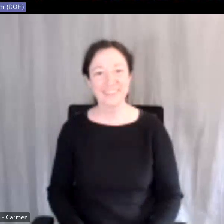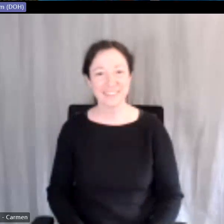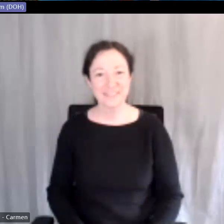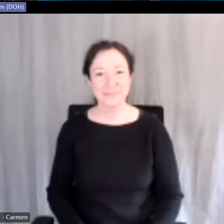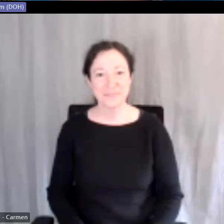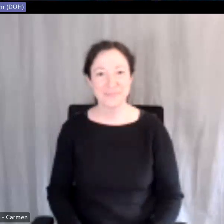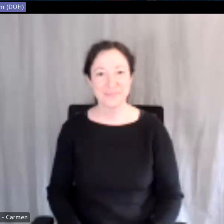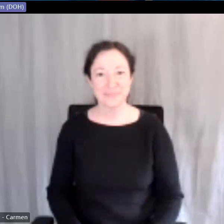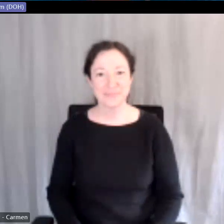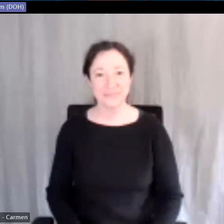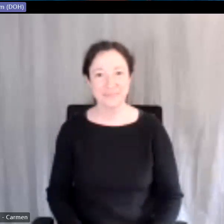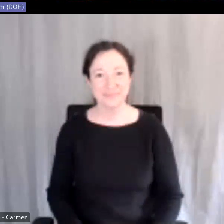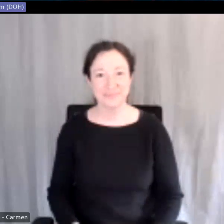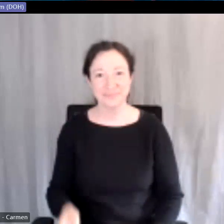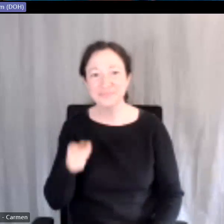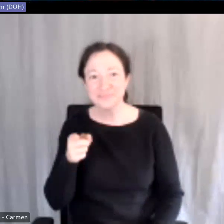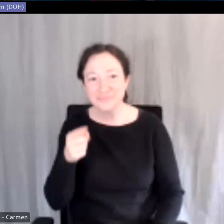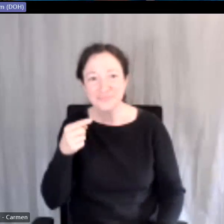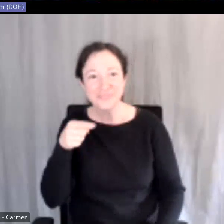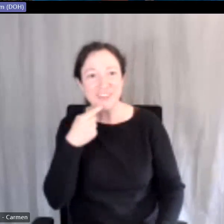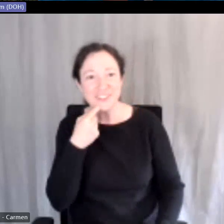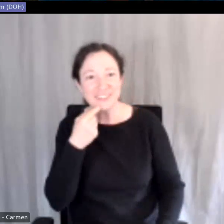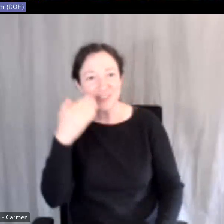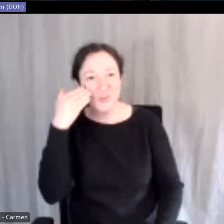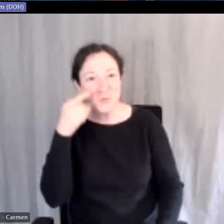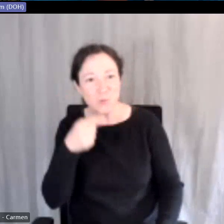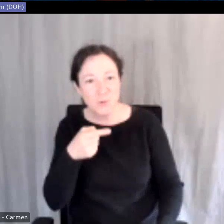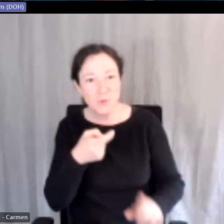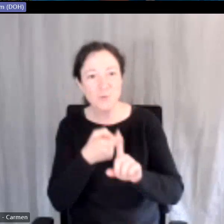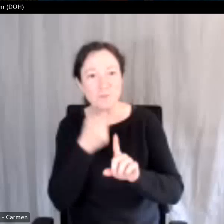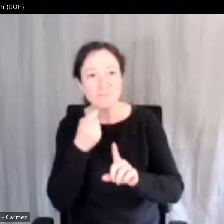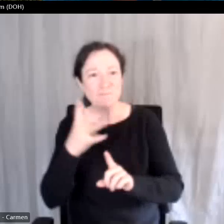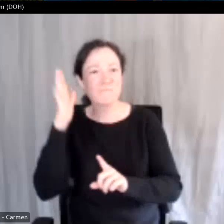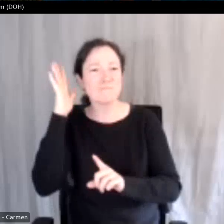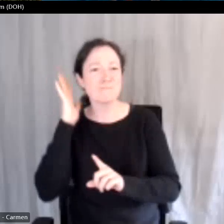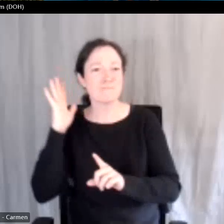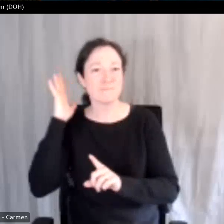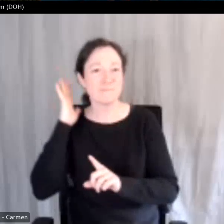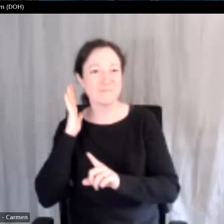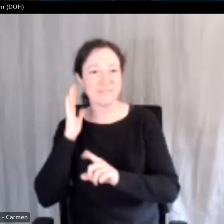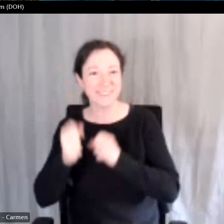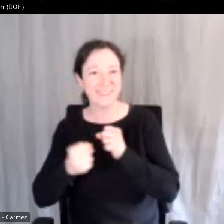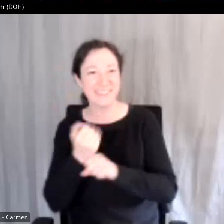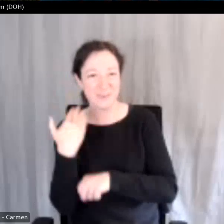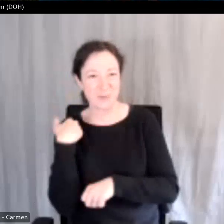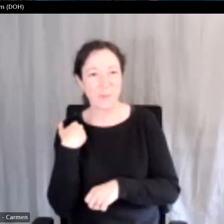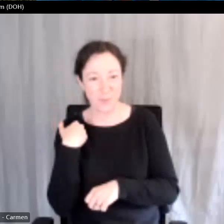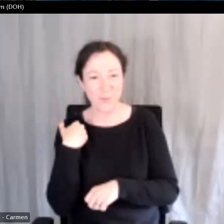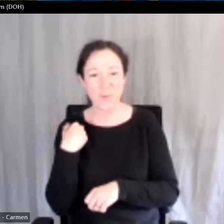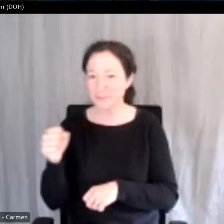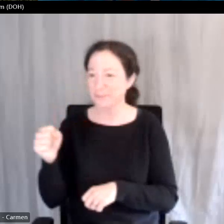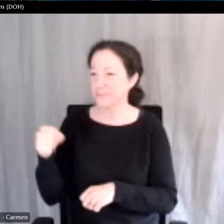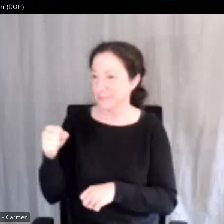She said she knew you from years ago. Yep. And the kids were little, little.